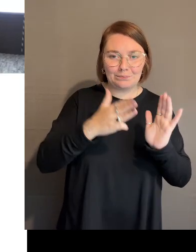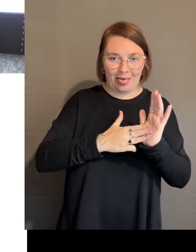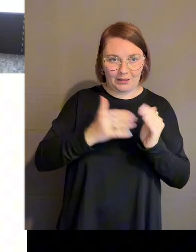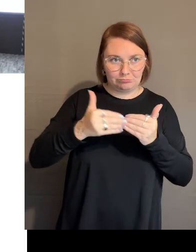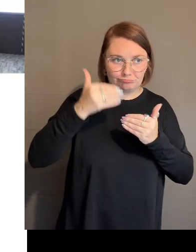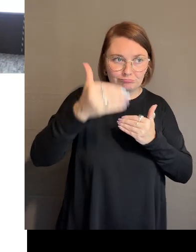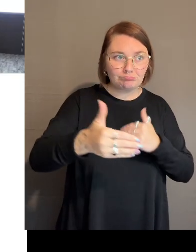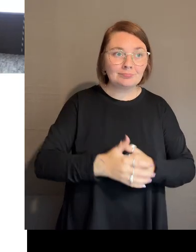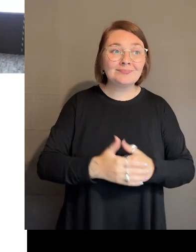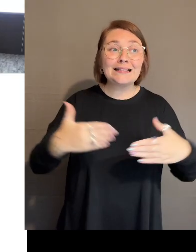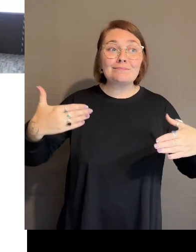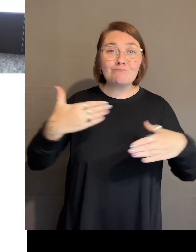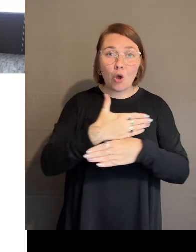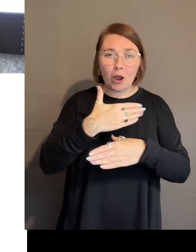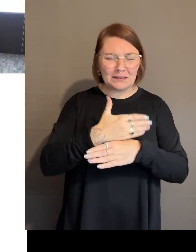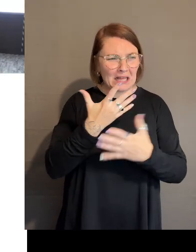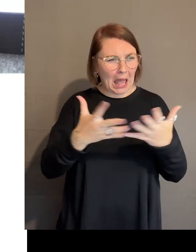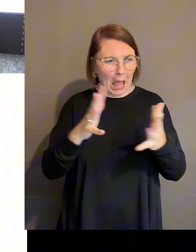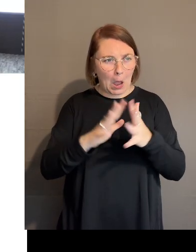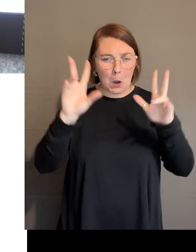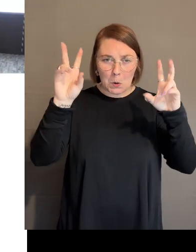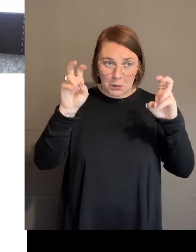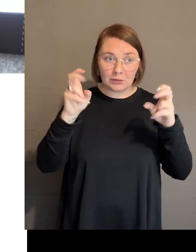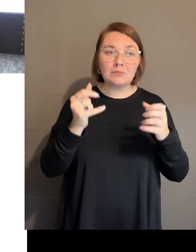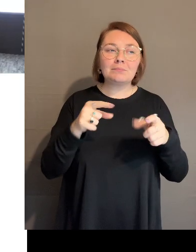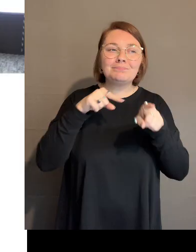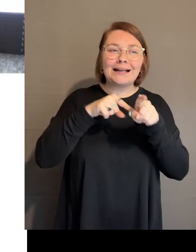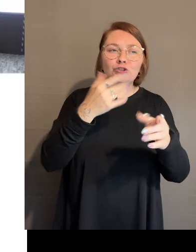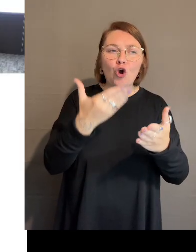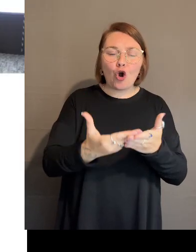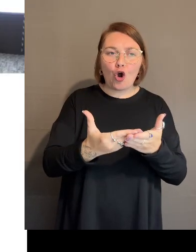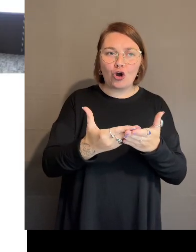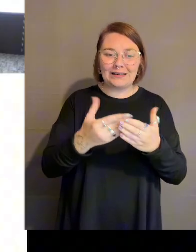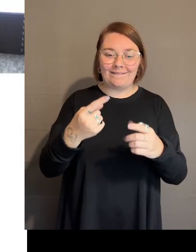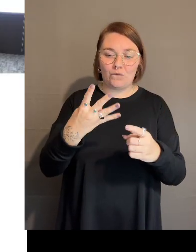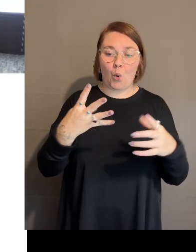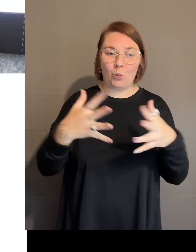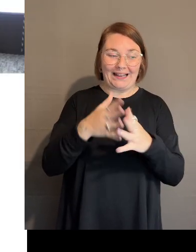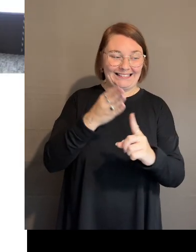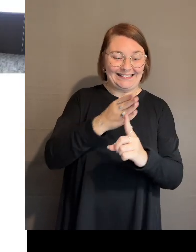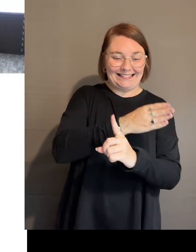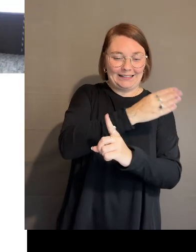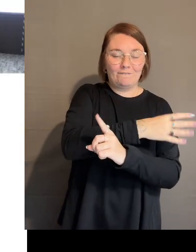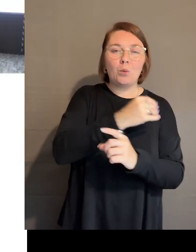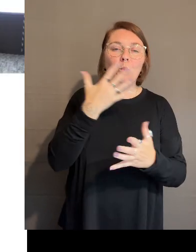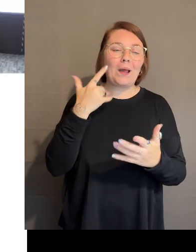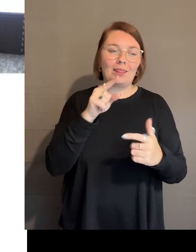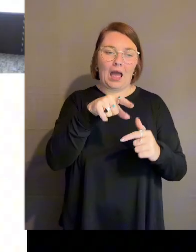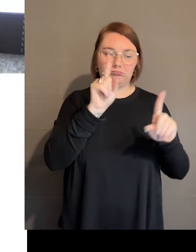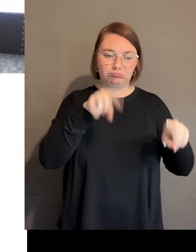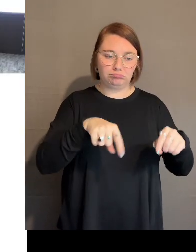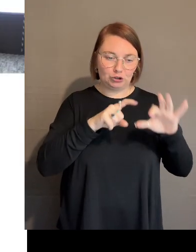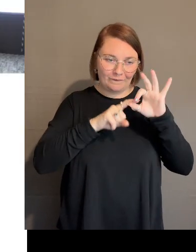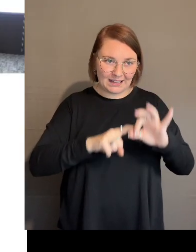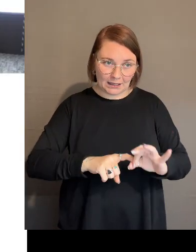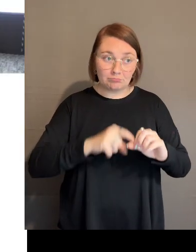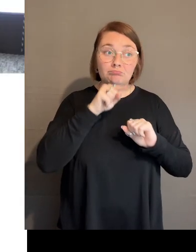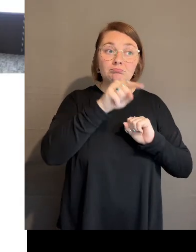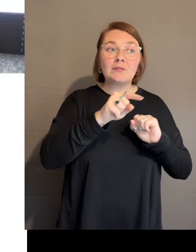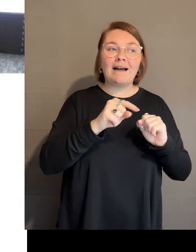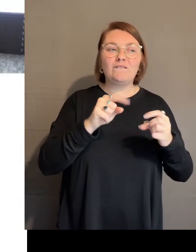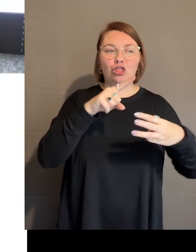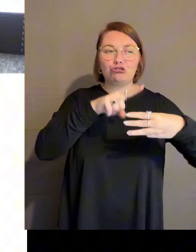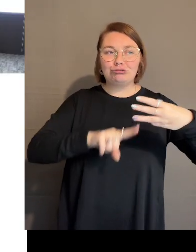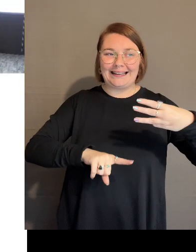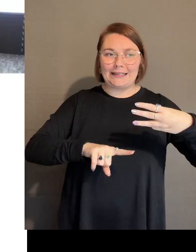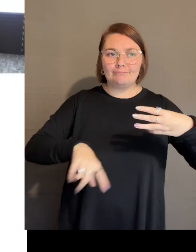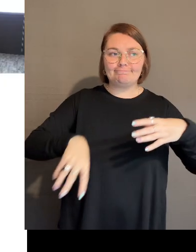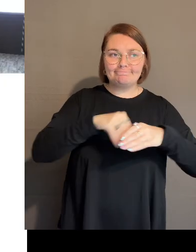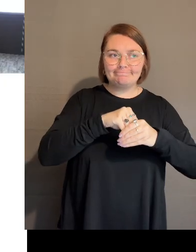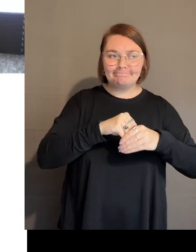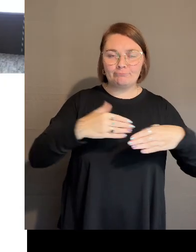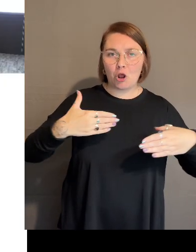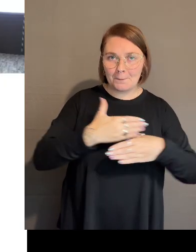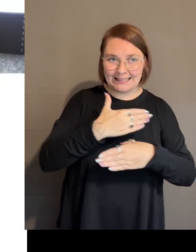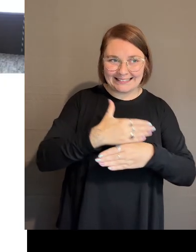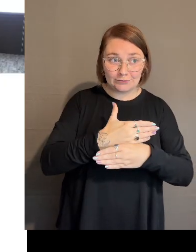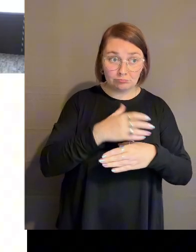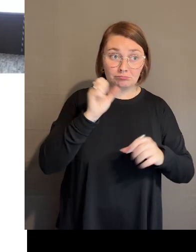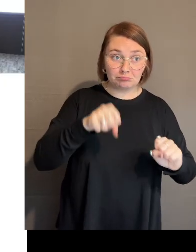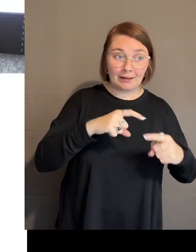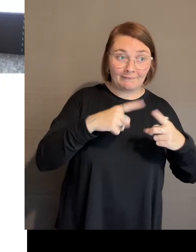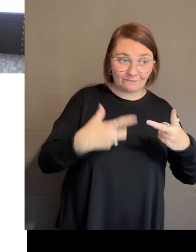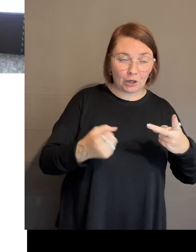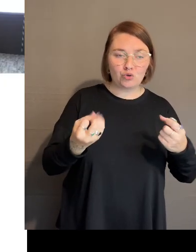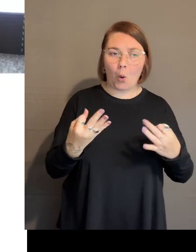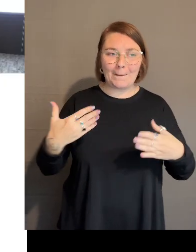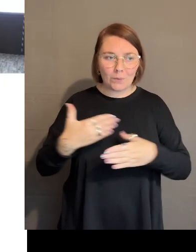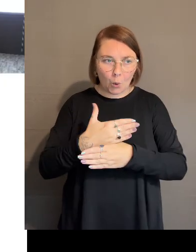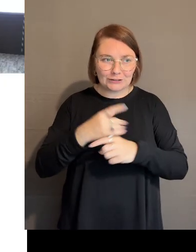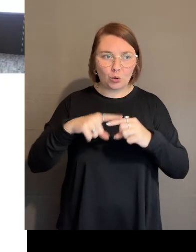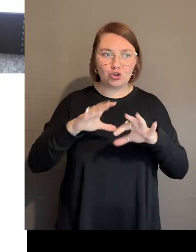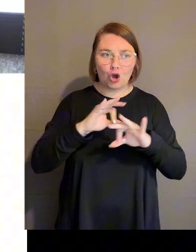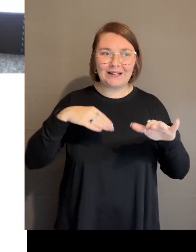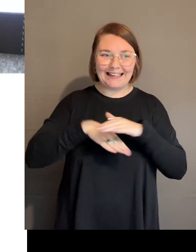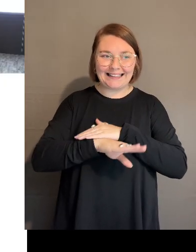Employment status was based on the activities in the previous four weeks of the interview, and was categorized into three, groups, employed, unemployed, and not in the labor force, or NIF.